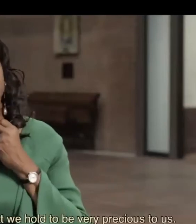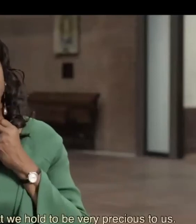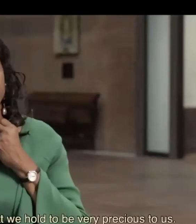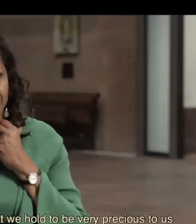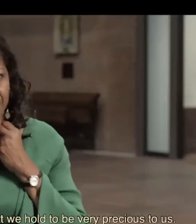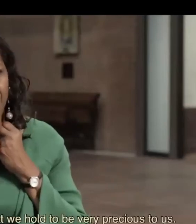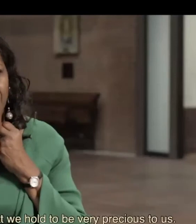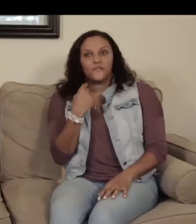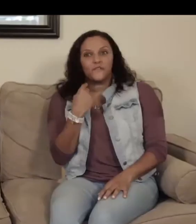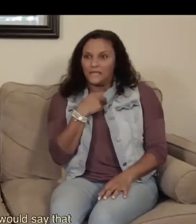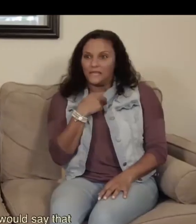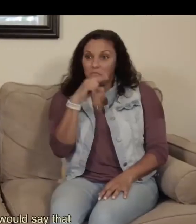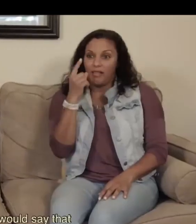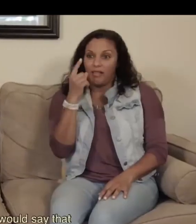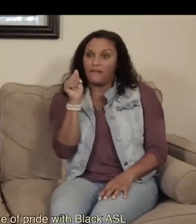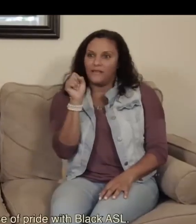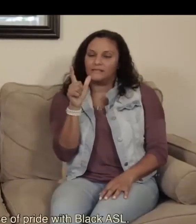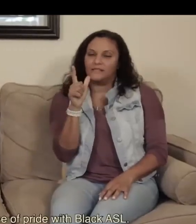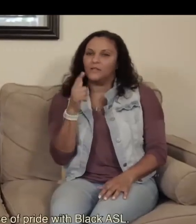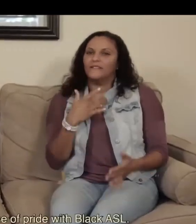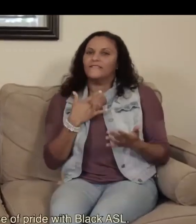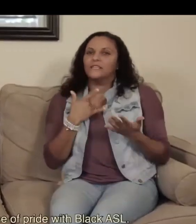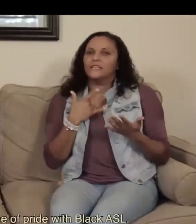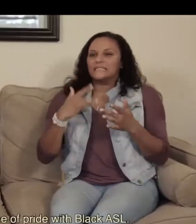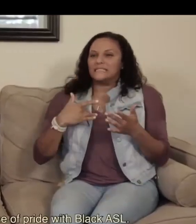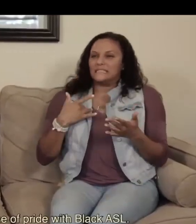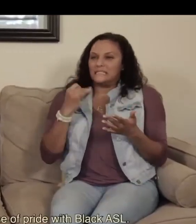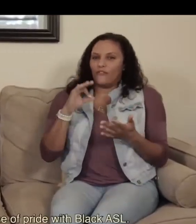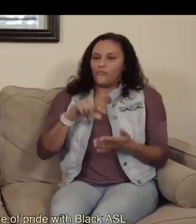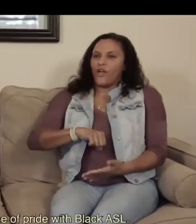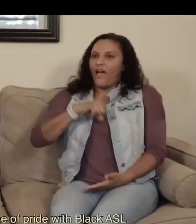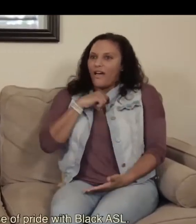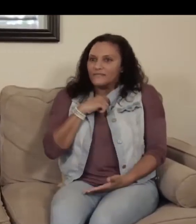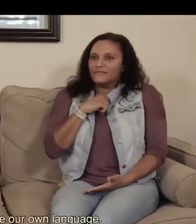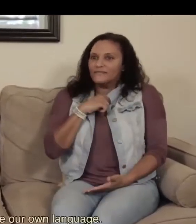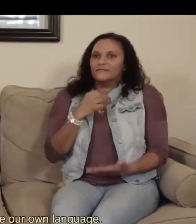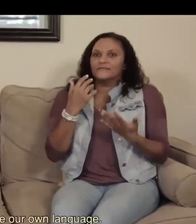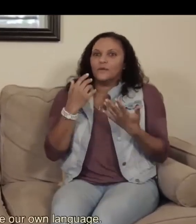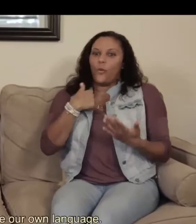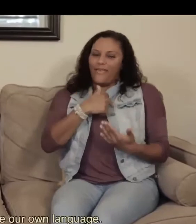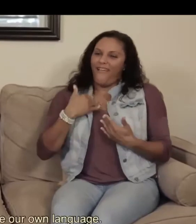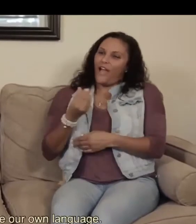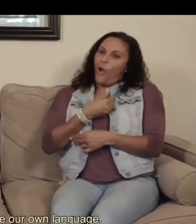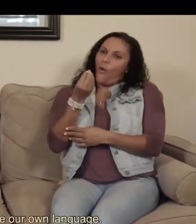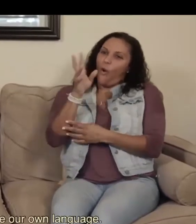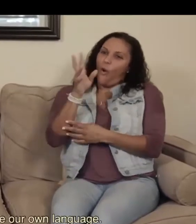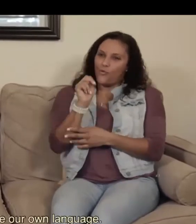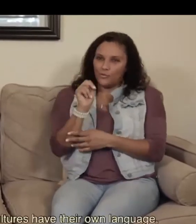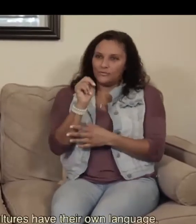us i would say that i have a sense of pride with black asl we have our own language of course other